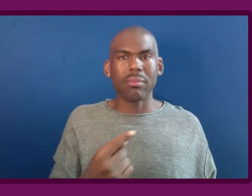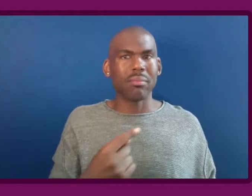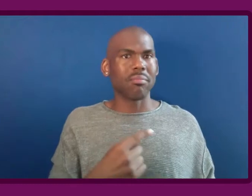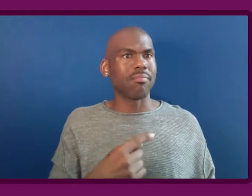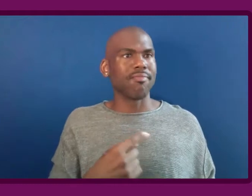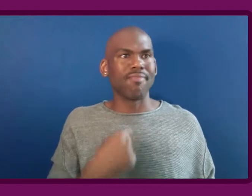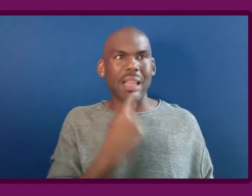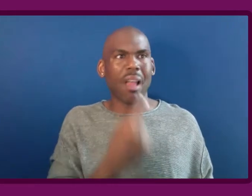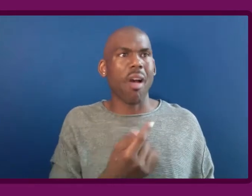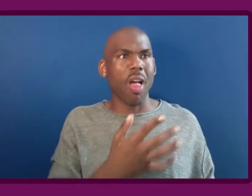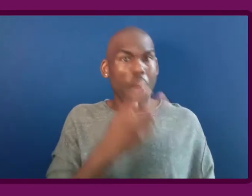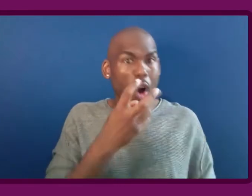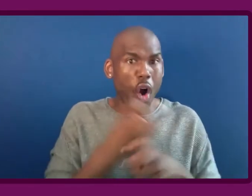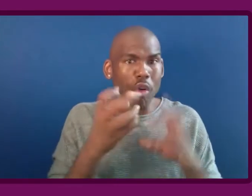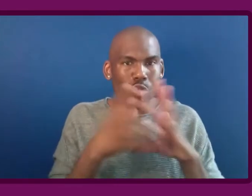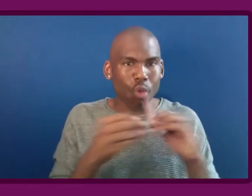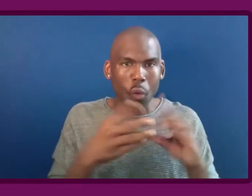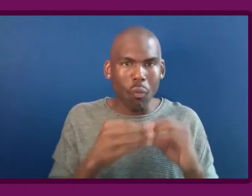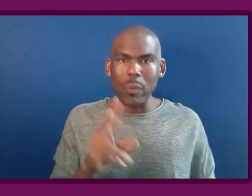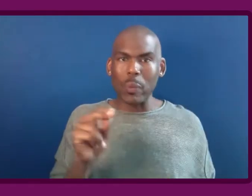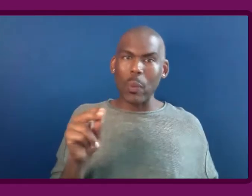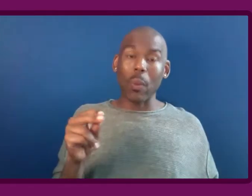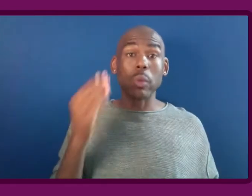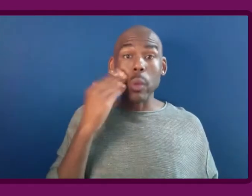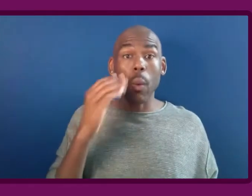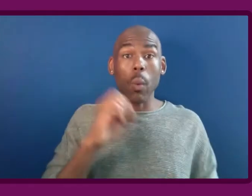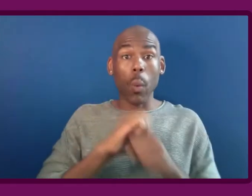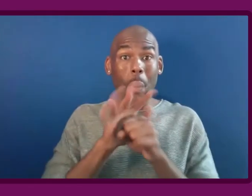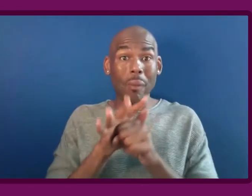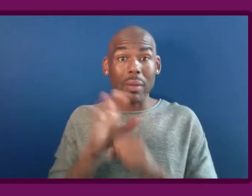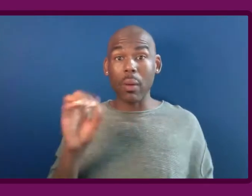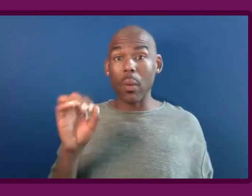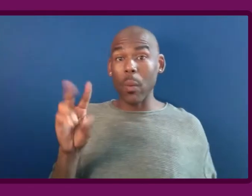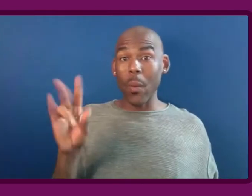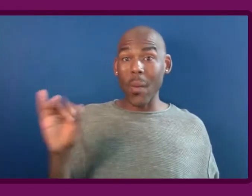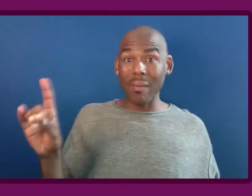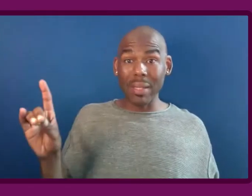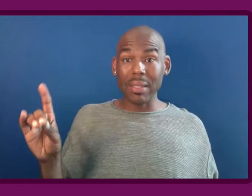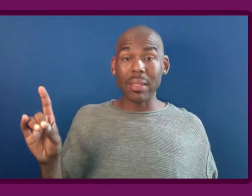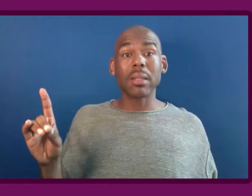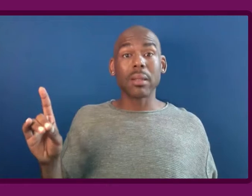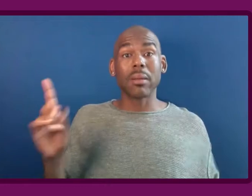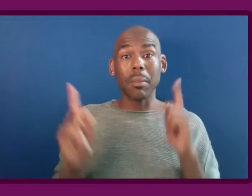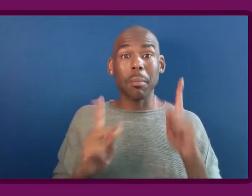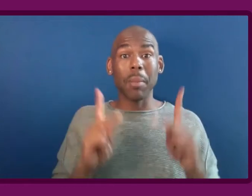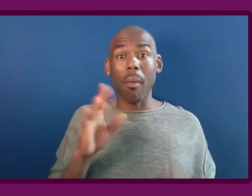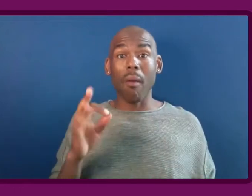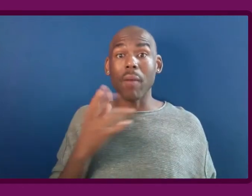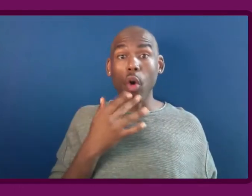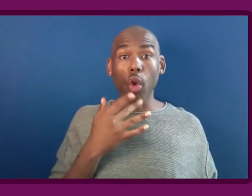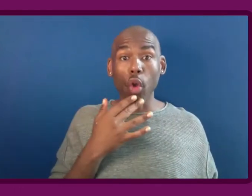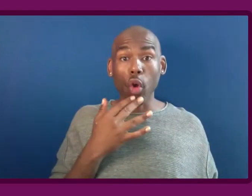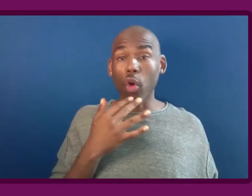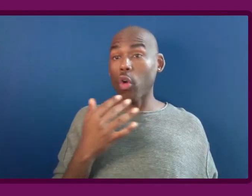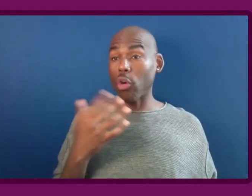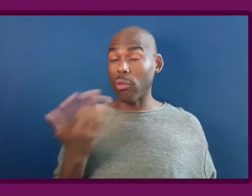we don't tell the really hard stories. We're not telling that, in COVID, people of color, people